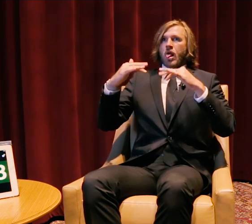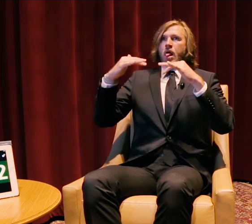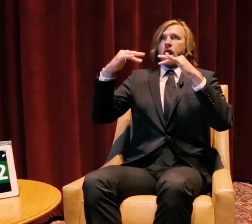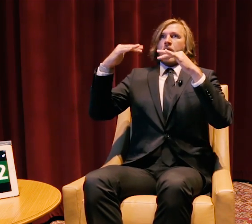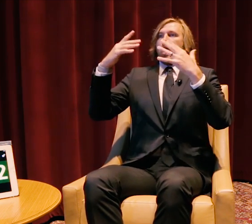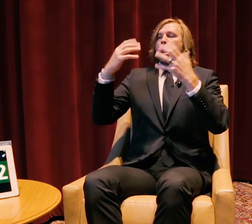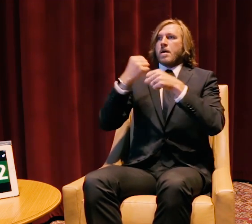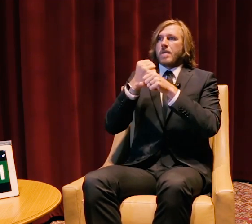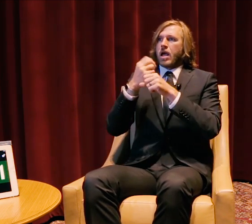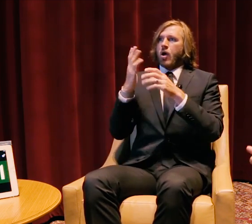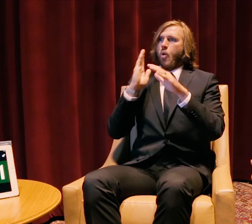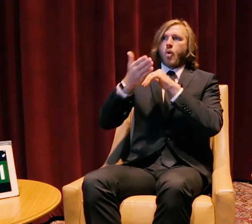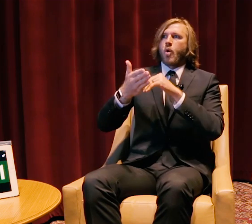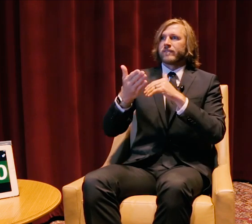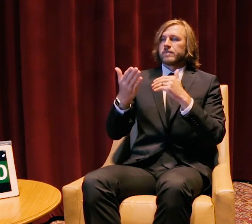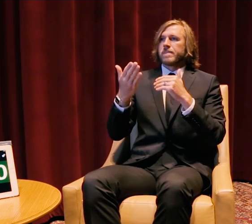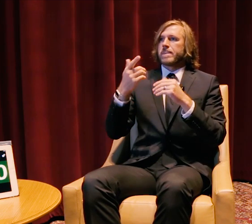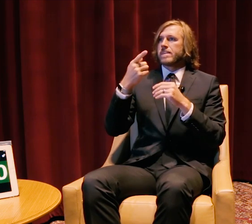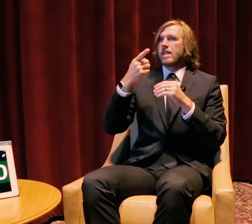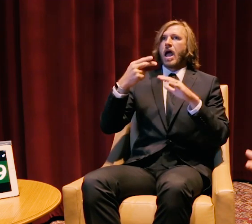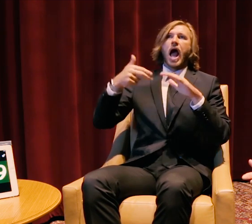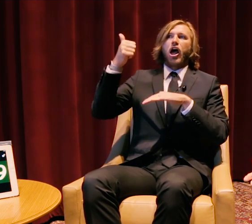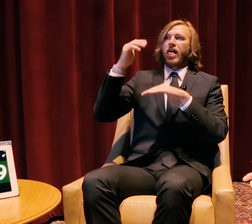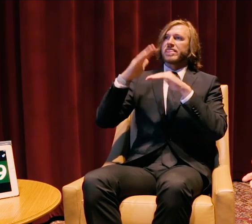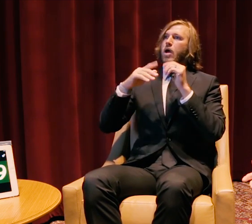to a level that is higher than what it turns out to be.